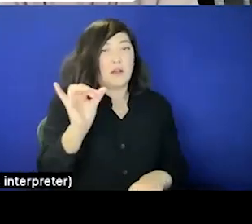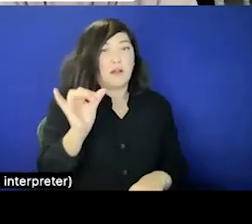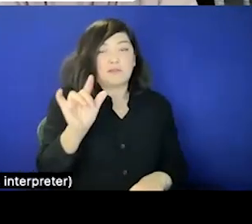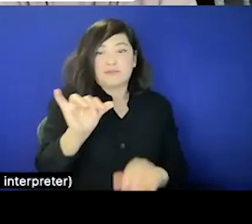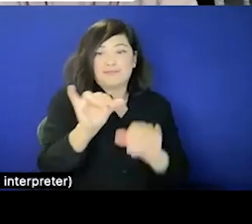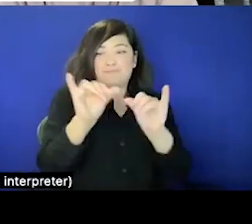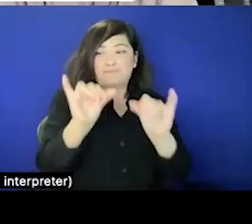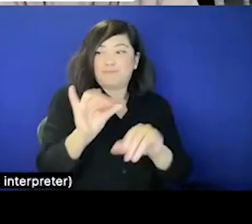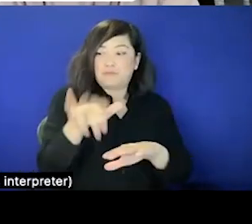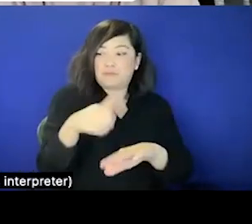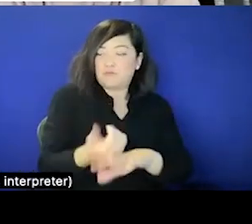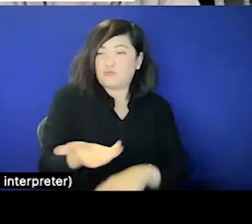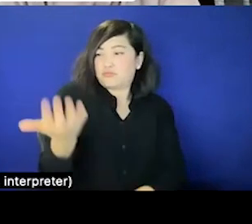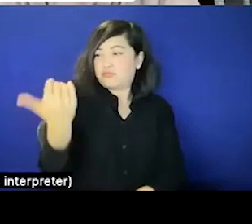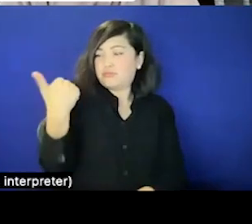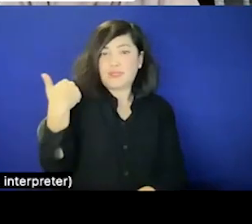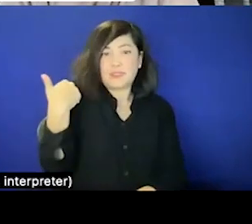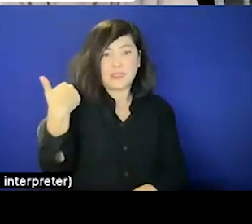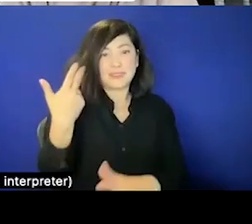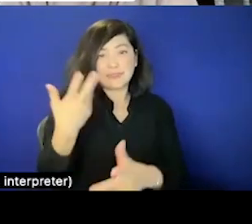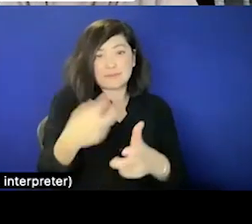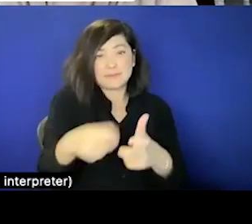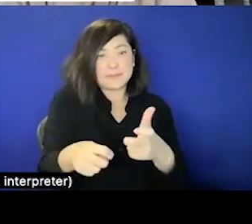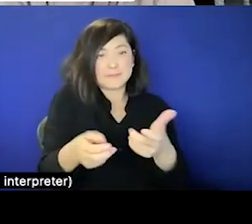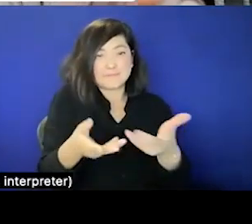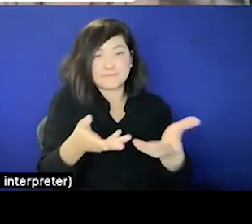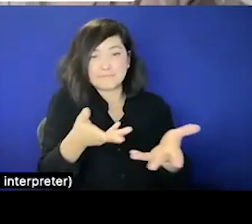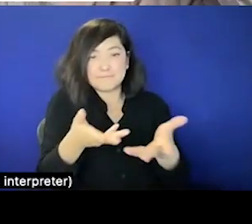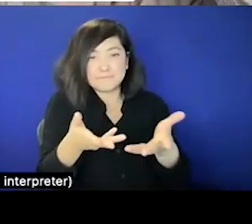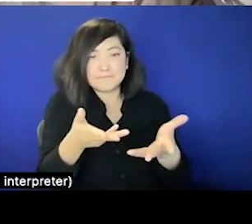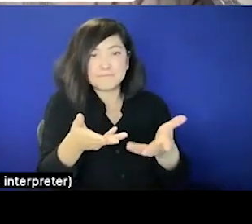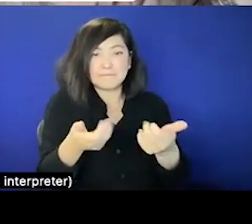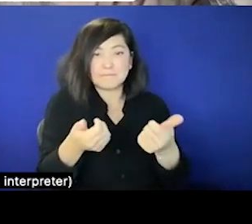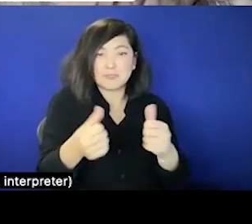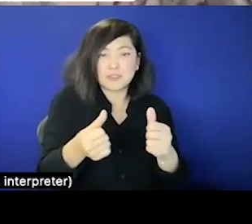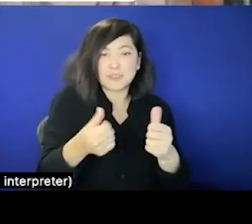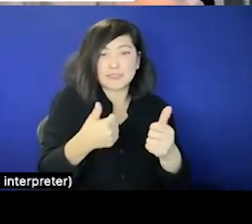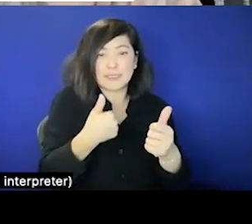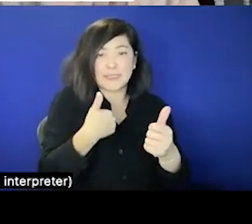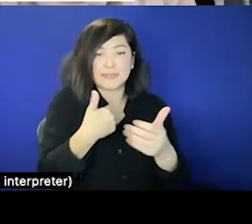create any interoperability across the industry. Some of the things that we've been working on with